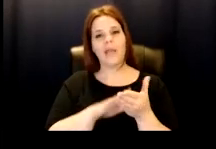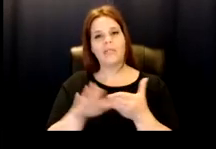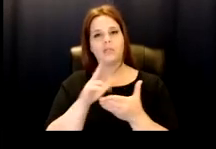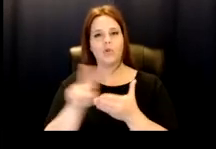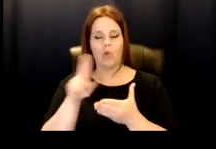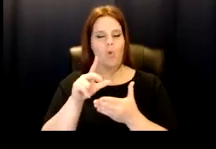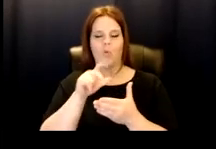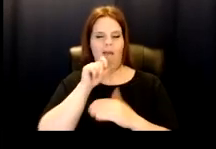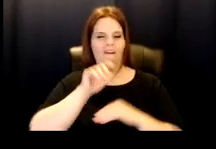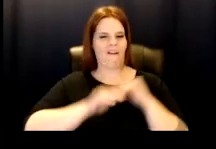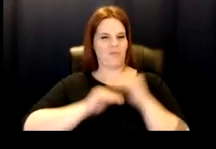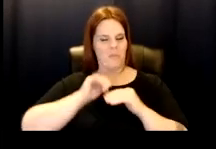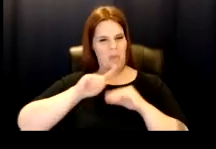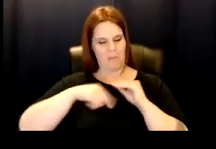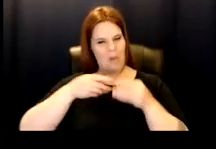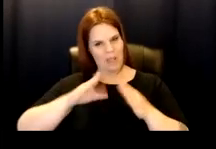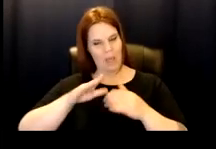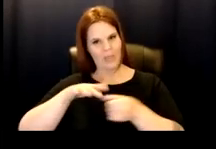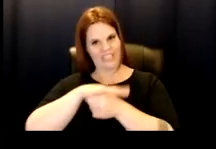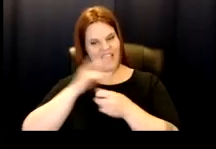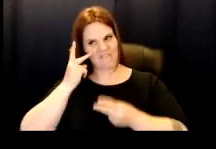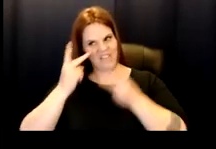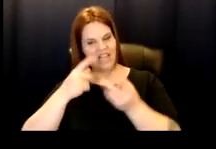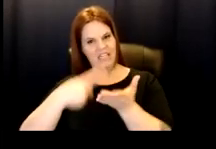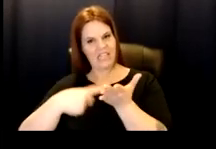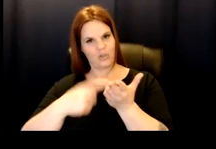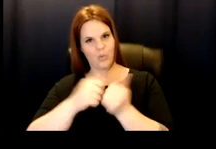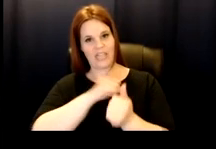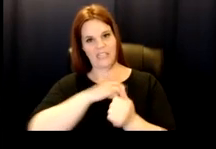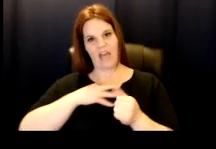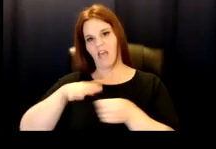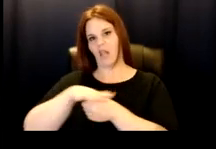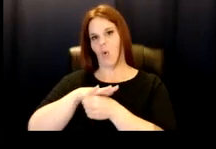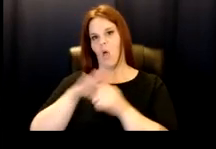site visits and discussions with staff at the local levels. For that reasons, we had